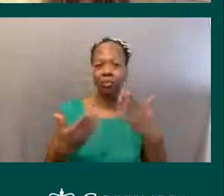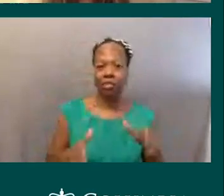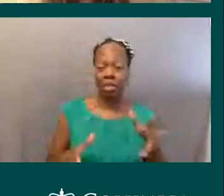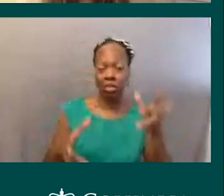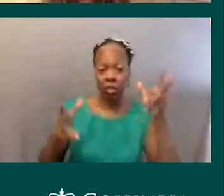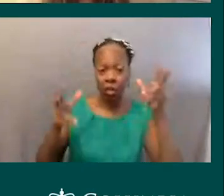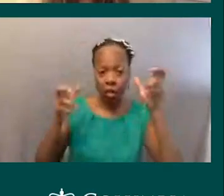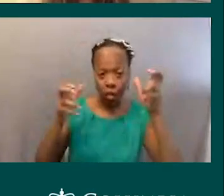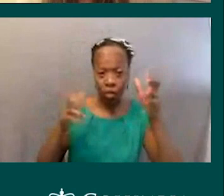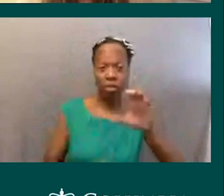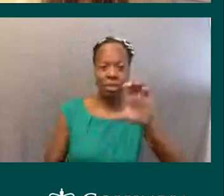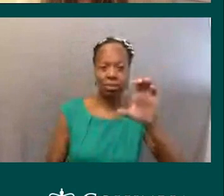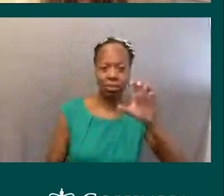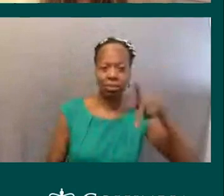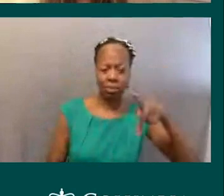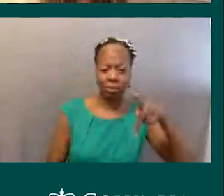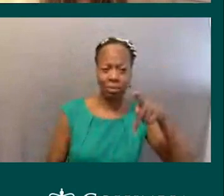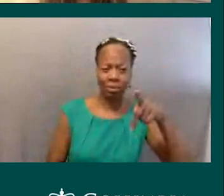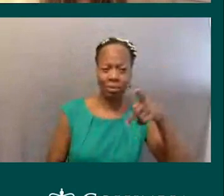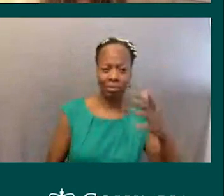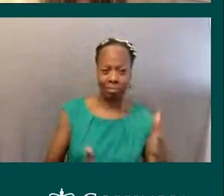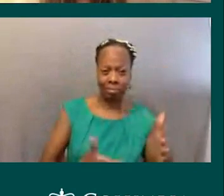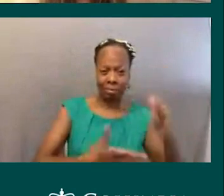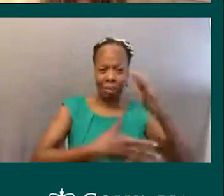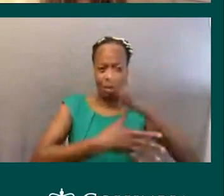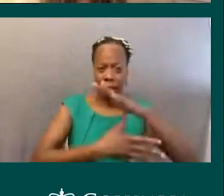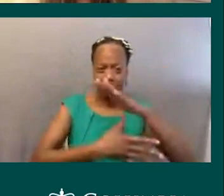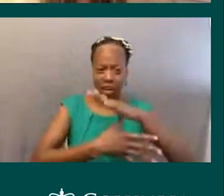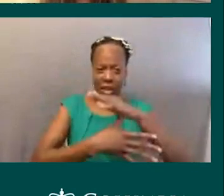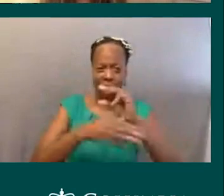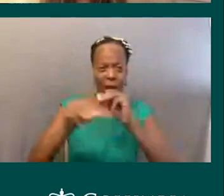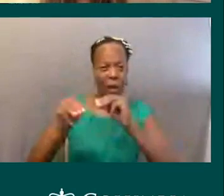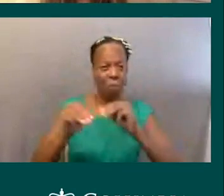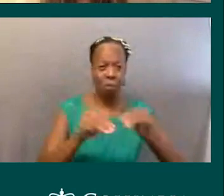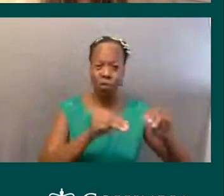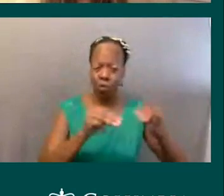cerebral palsy is primarily a movement disorder,